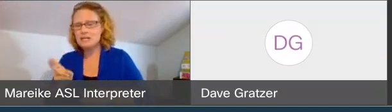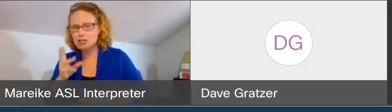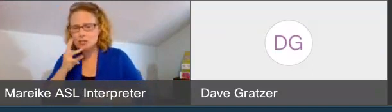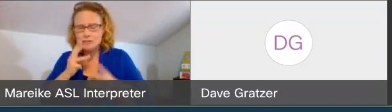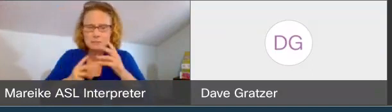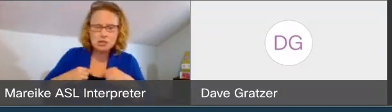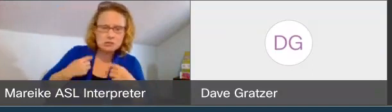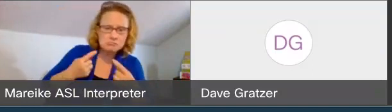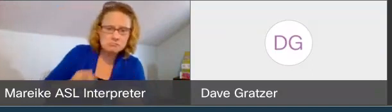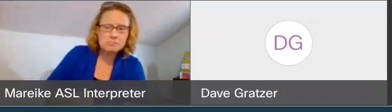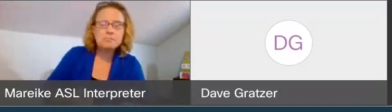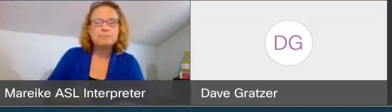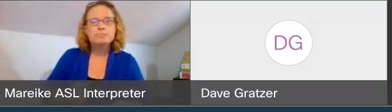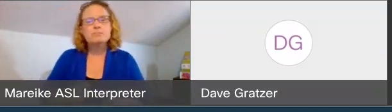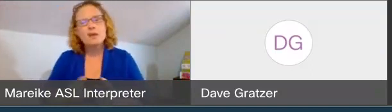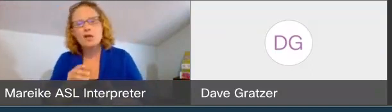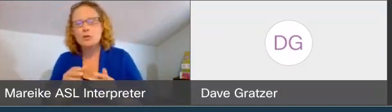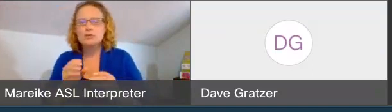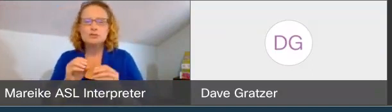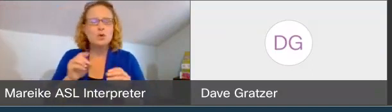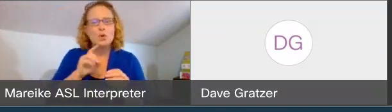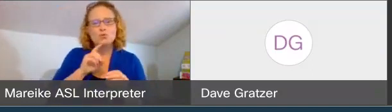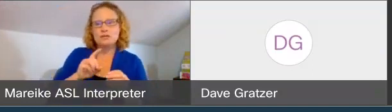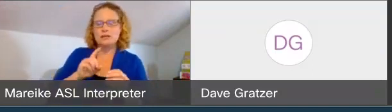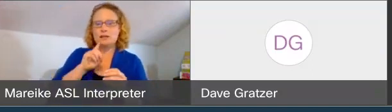although there there's no metric or threshold to it, but certainly a reduction